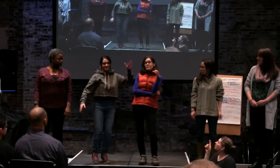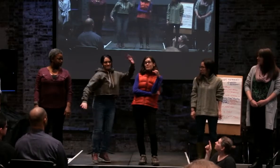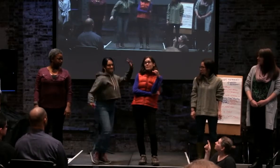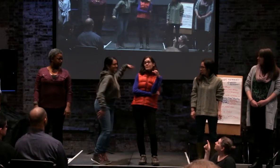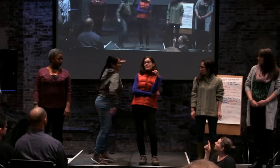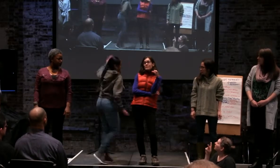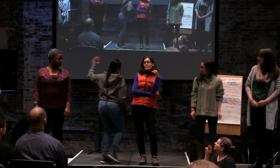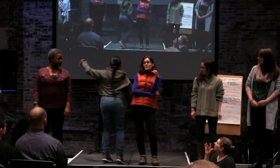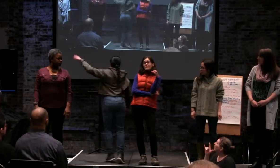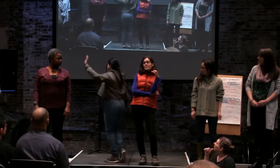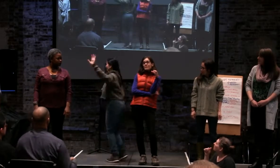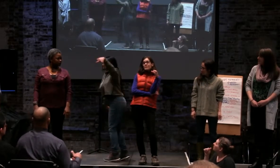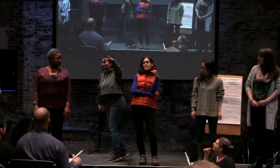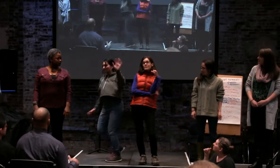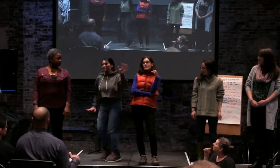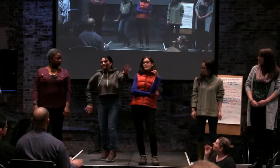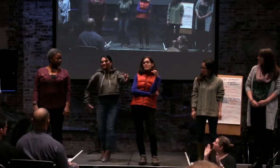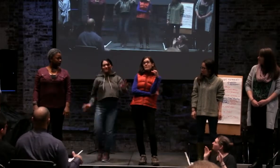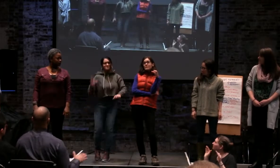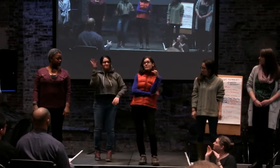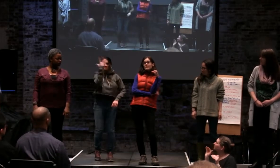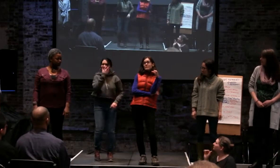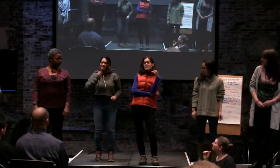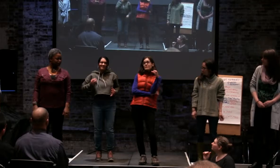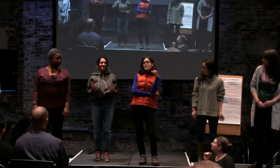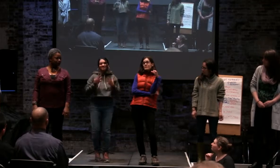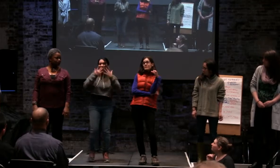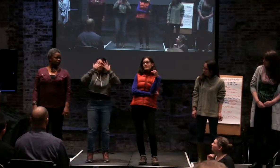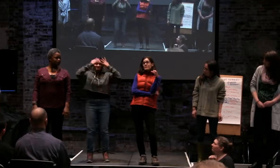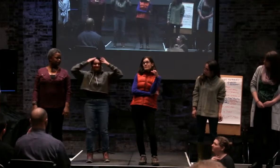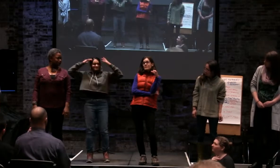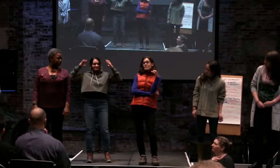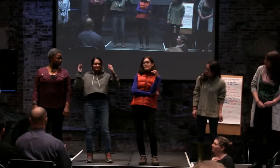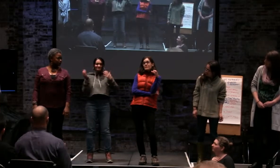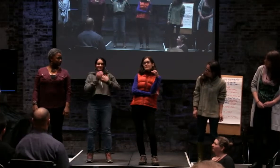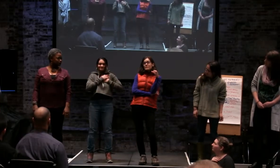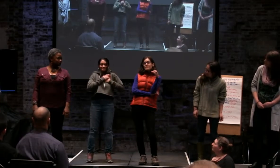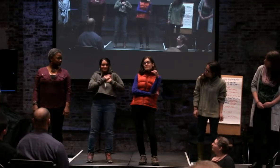We flow, we sip, we float, we create.